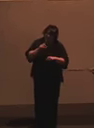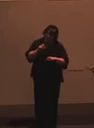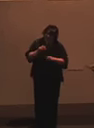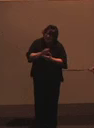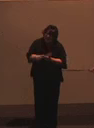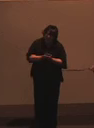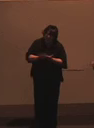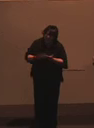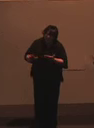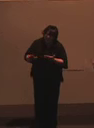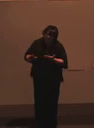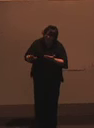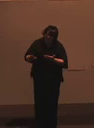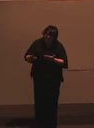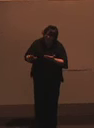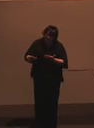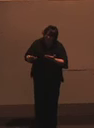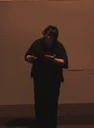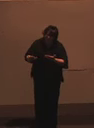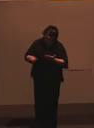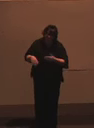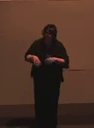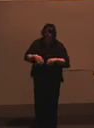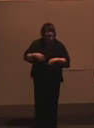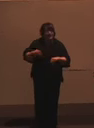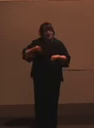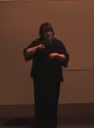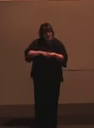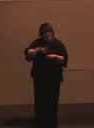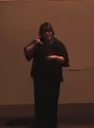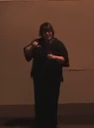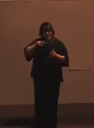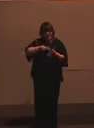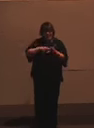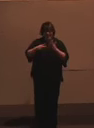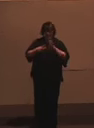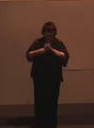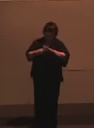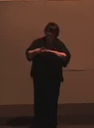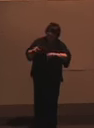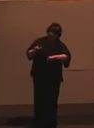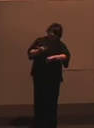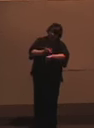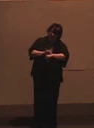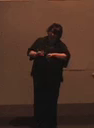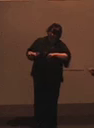And, of course, that means emptiness has such a richness inside.